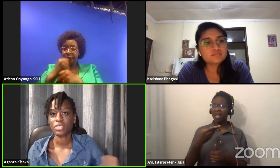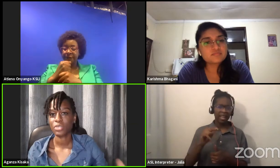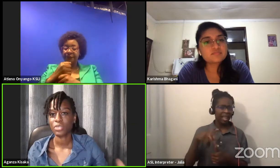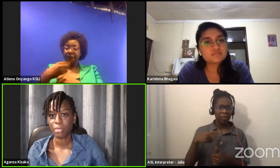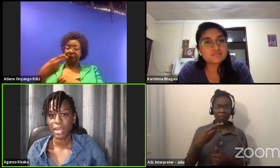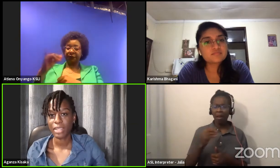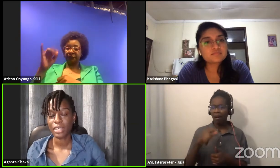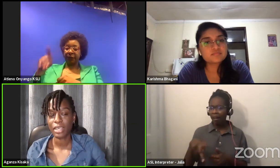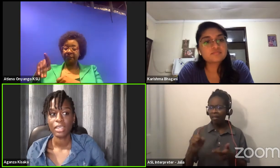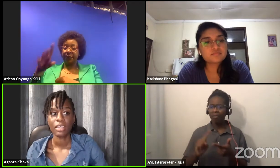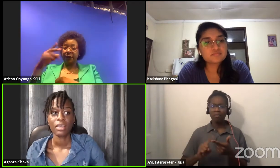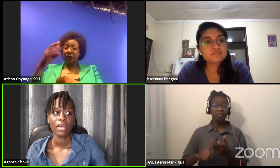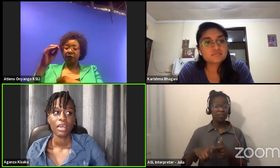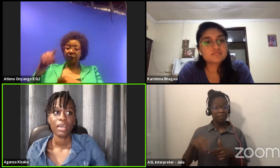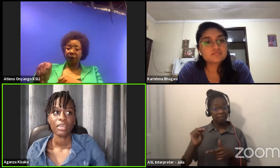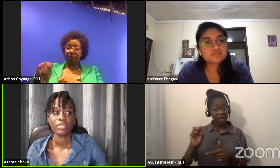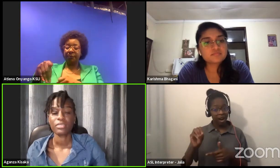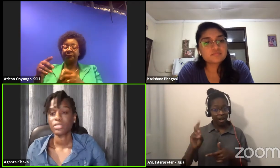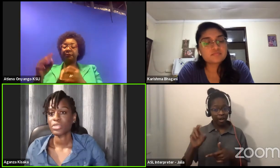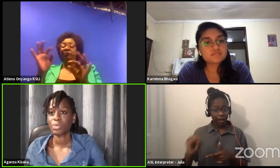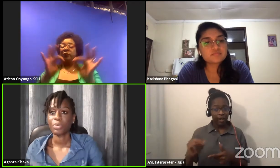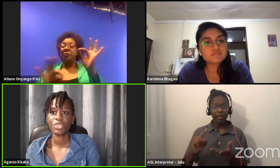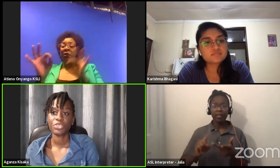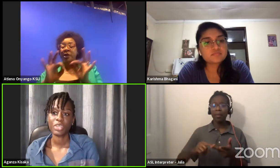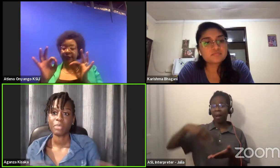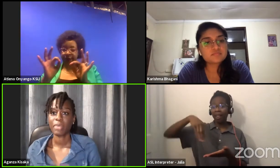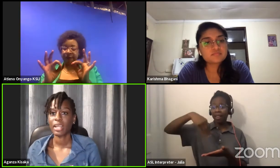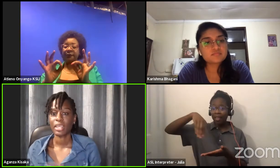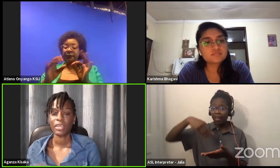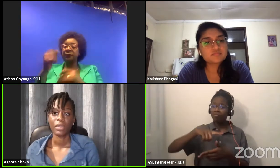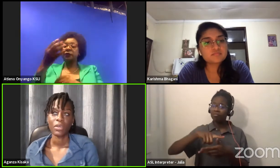I was doing ballet and so poetry and ballet